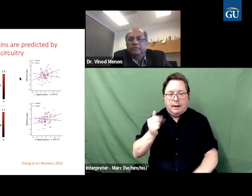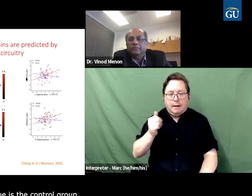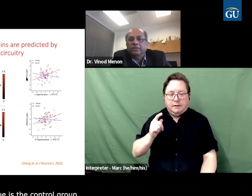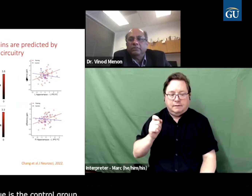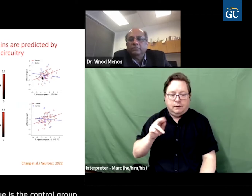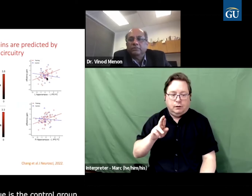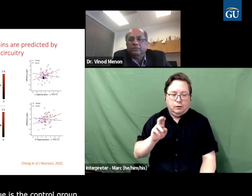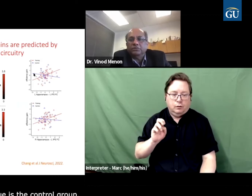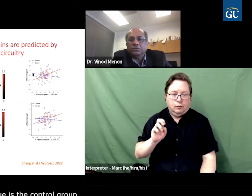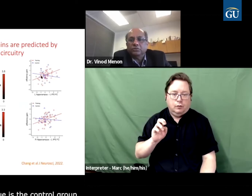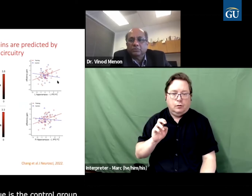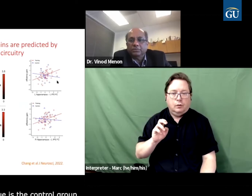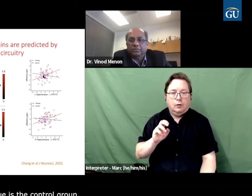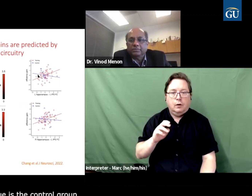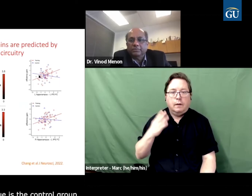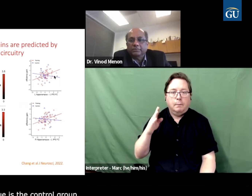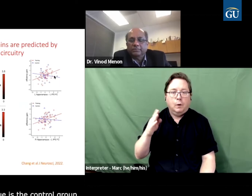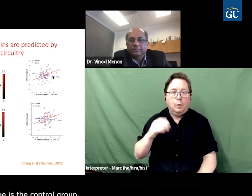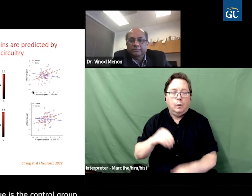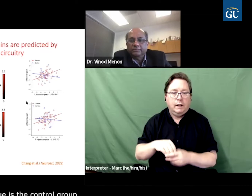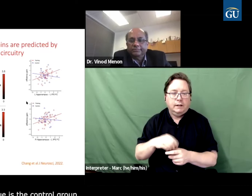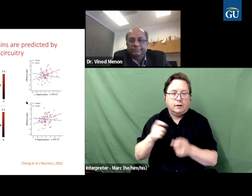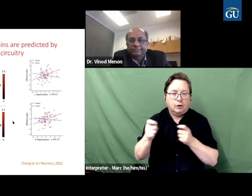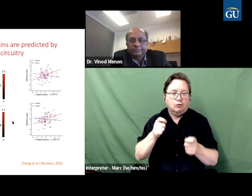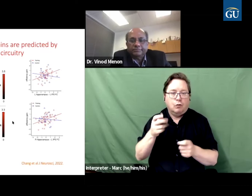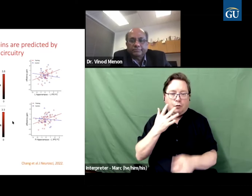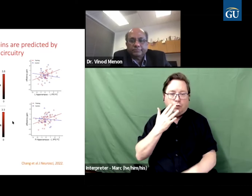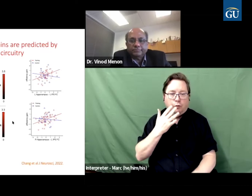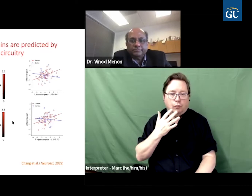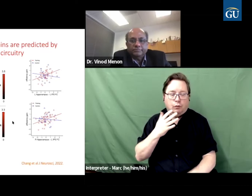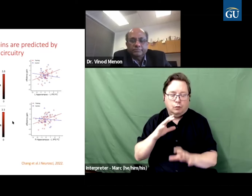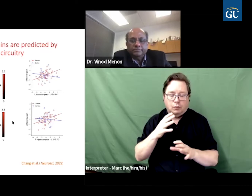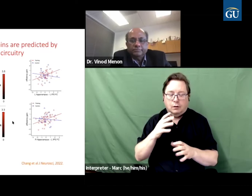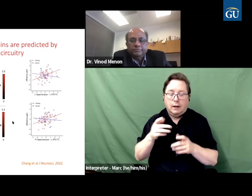and let's lose the control group